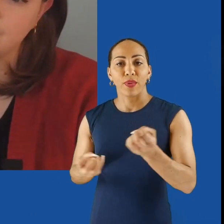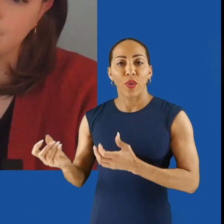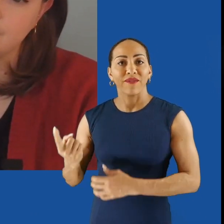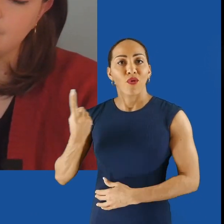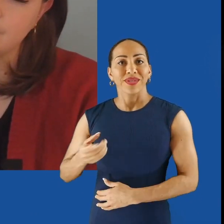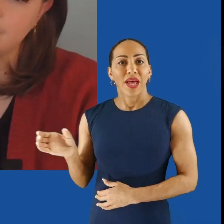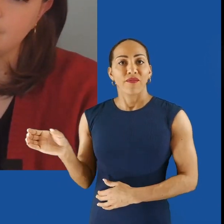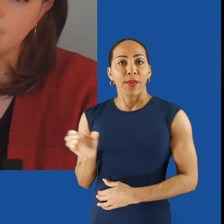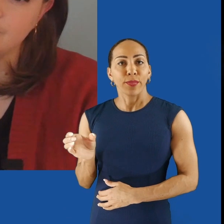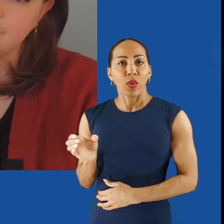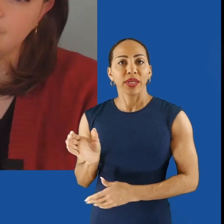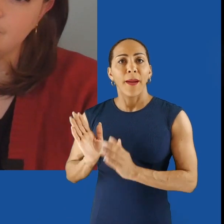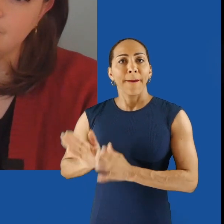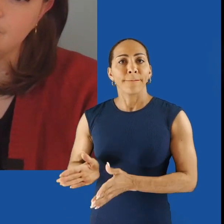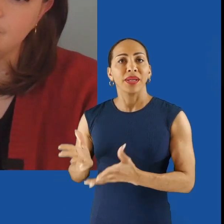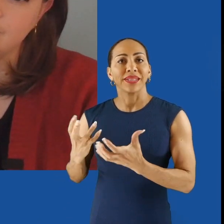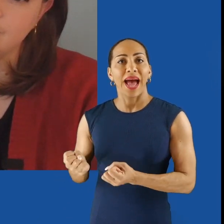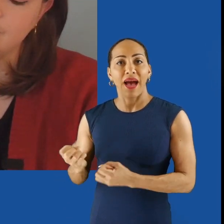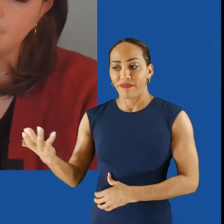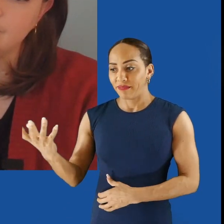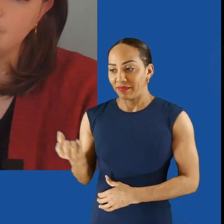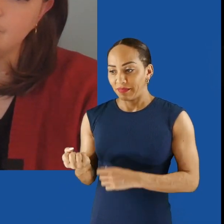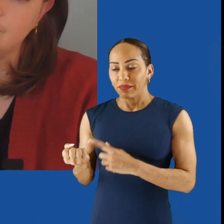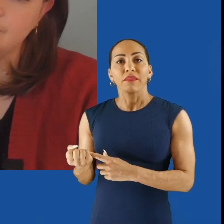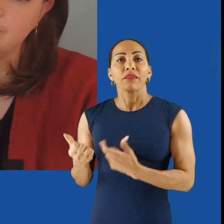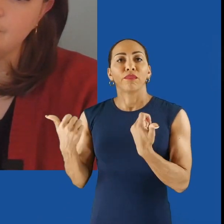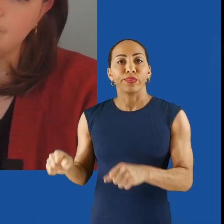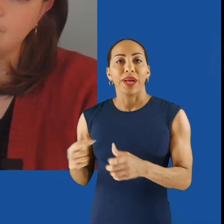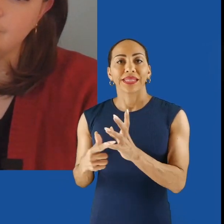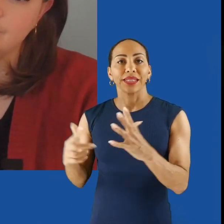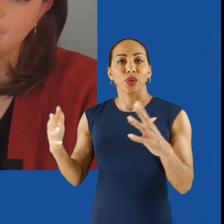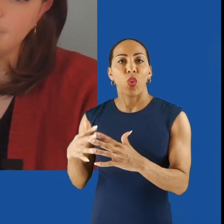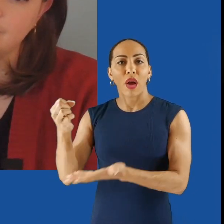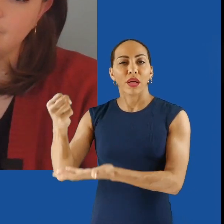self-employed people need to make in order to be eligible for an Access to Work grant.